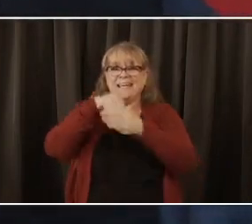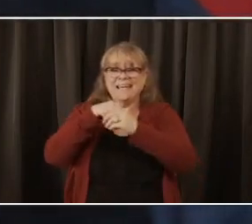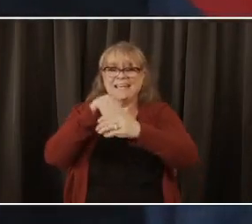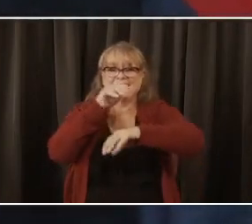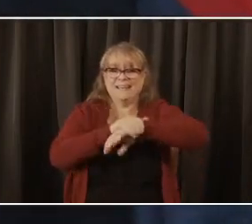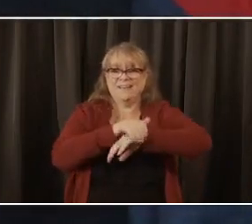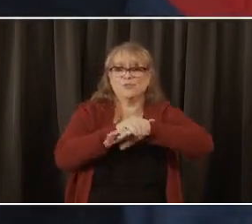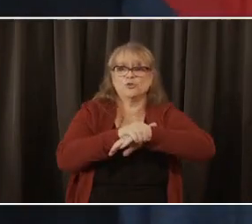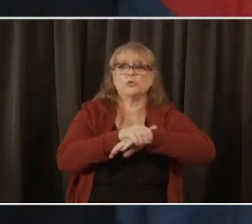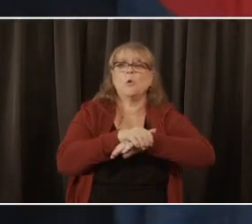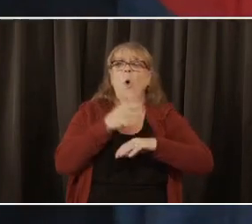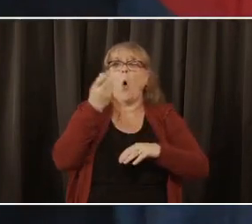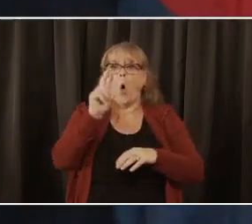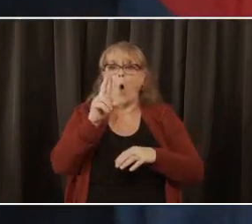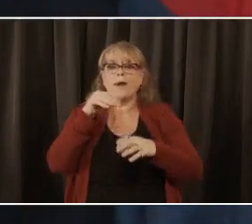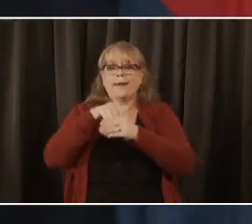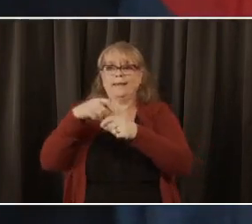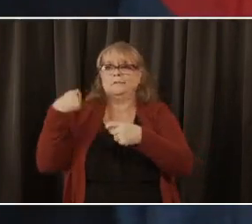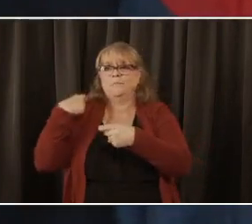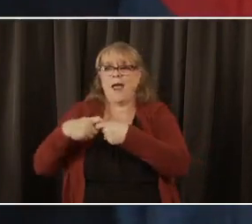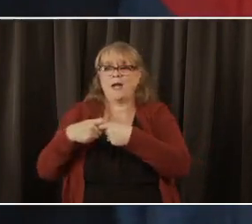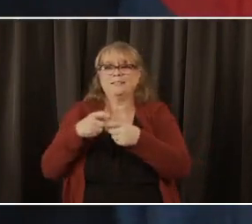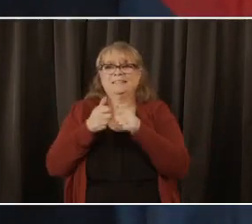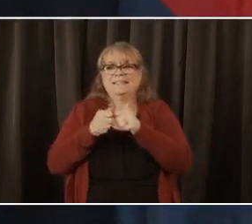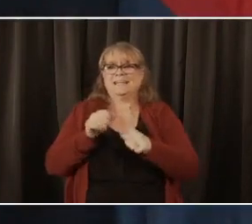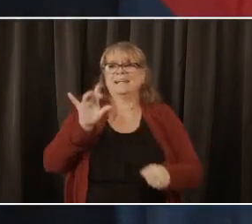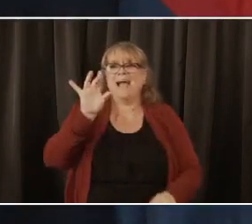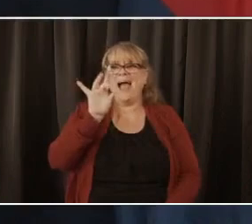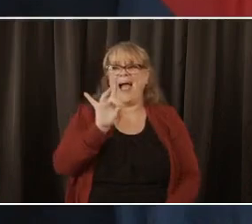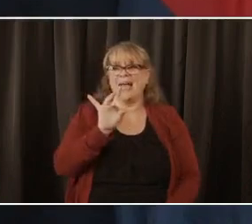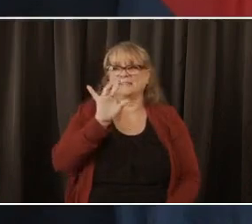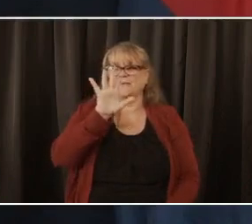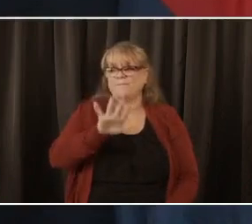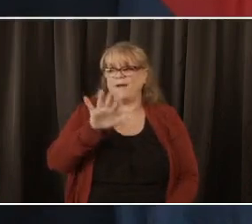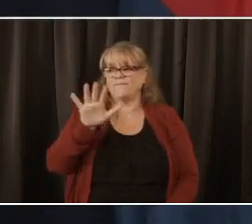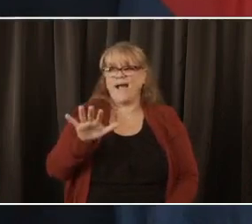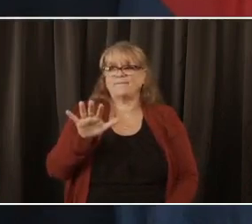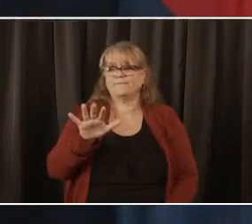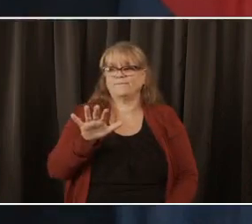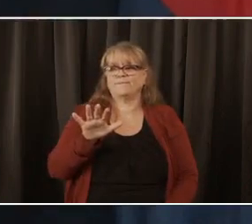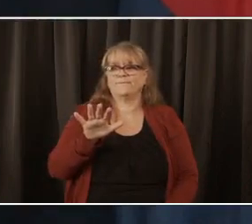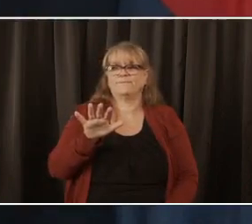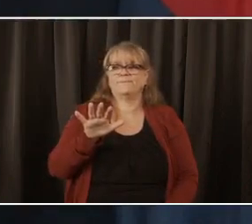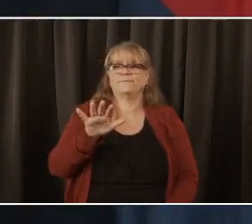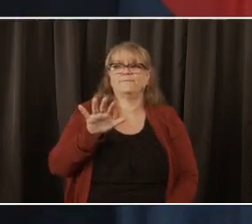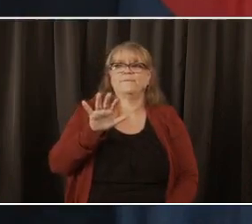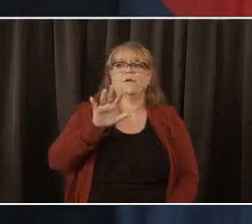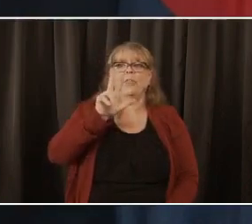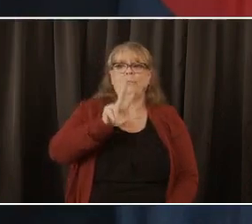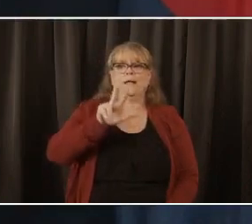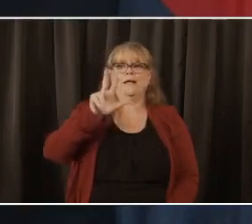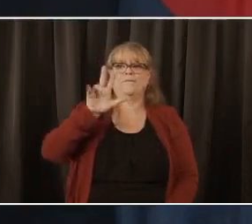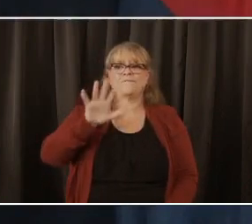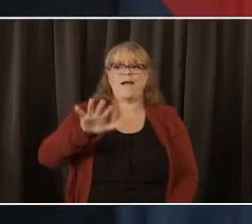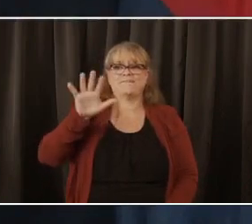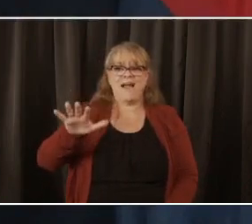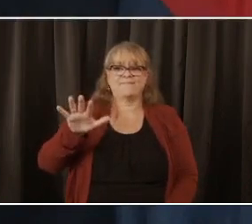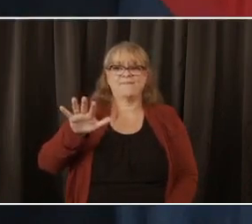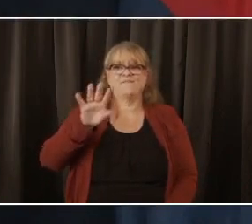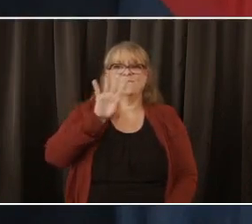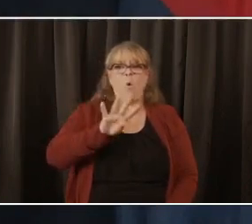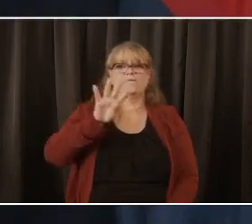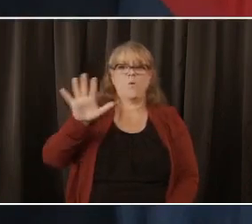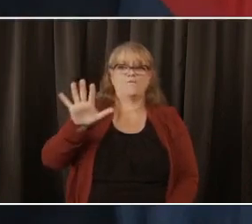566. This is our shot Colorado. When we strengthen our protection against COVID-19, we get back to